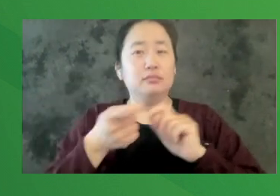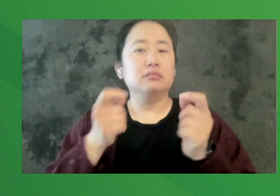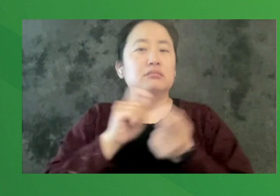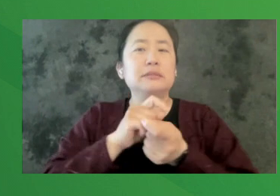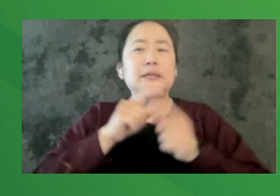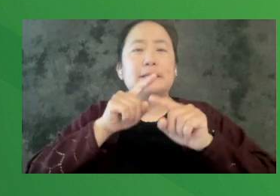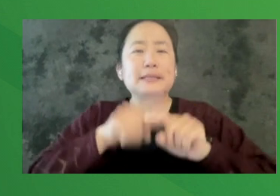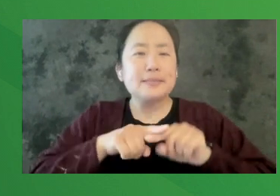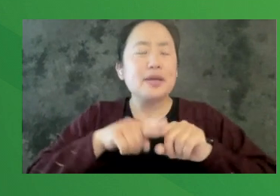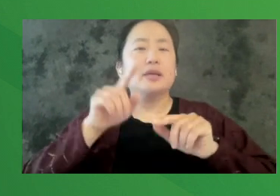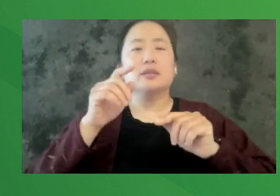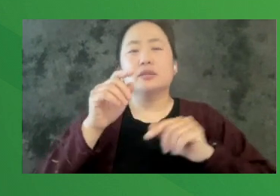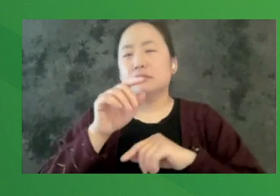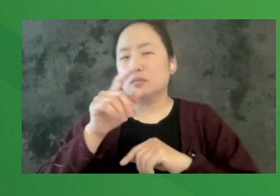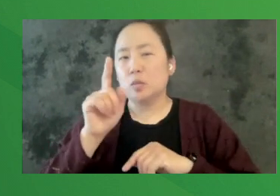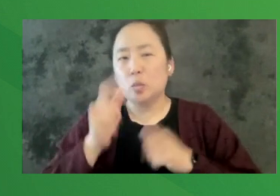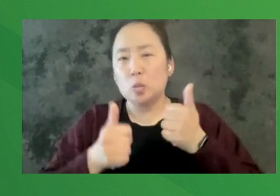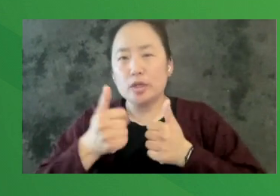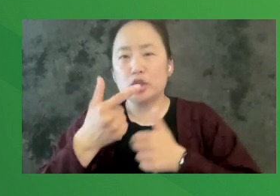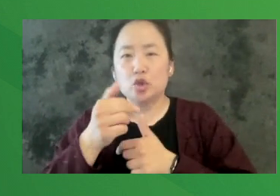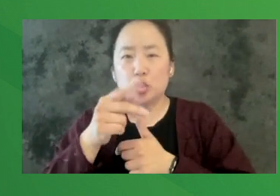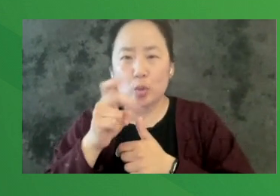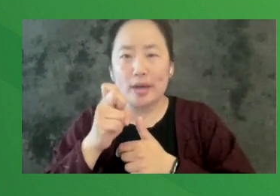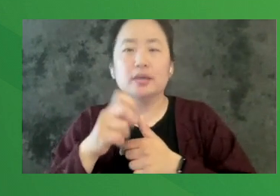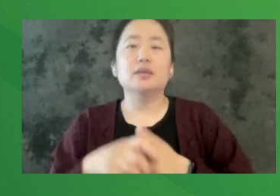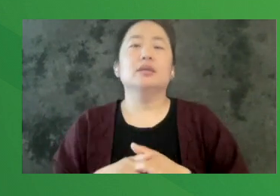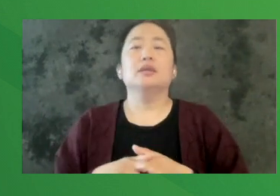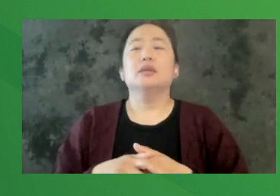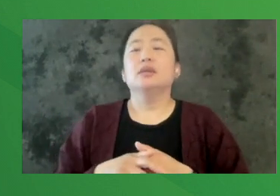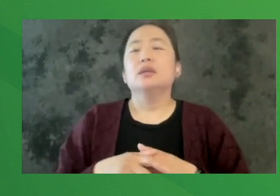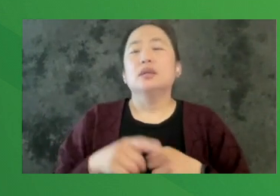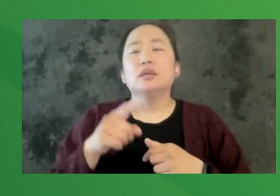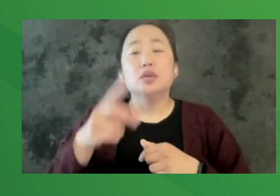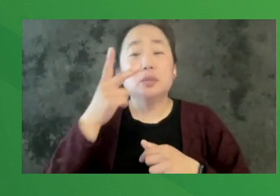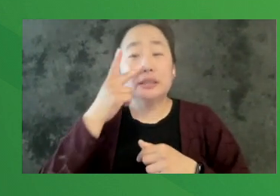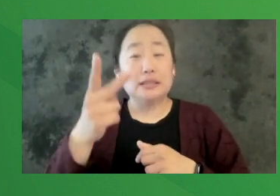interdisciplinary. And you see a difference here between what administrators and teachers think